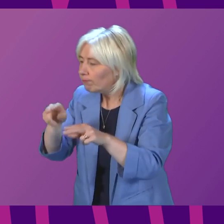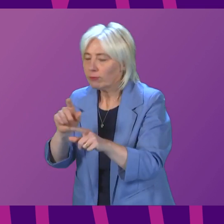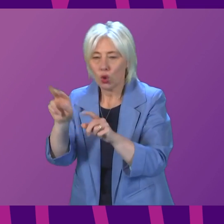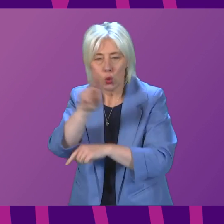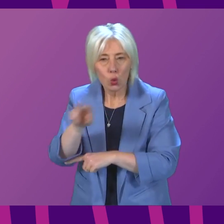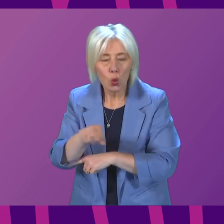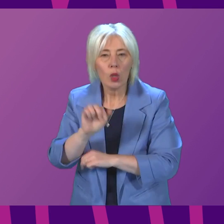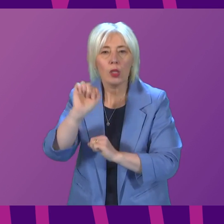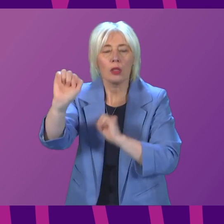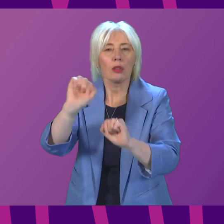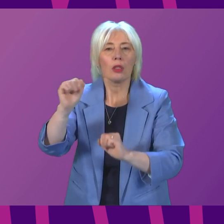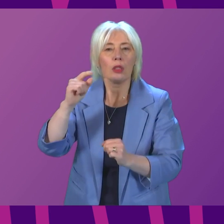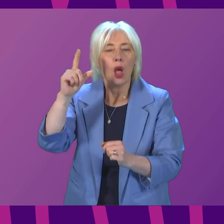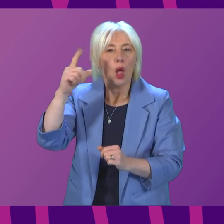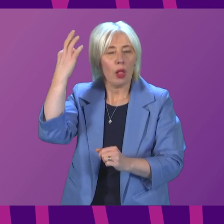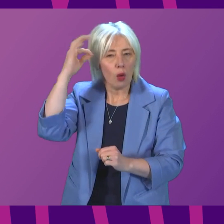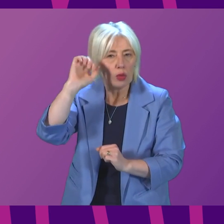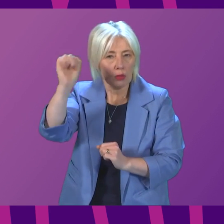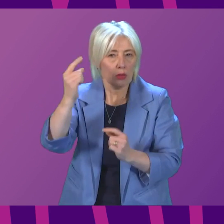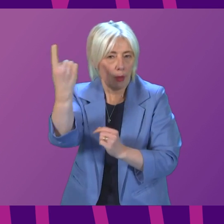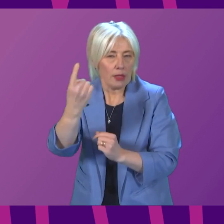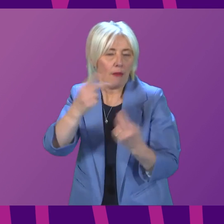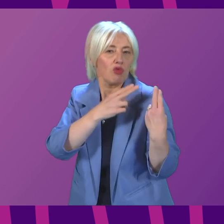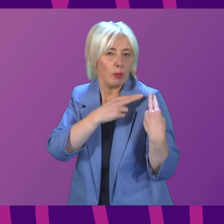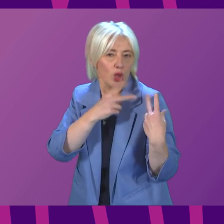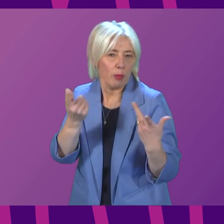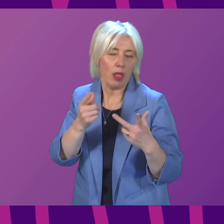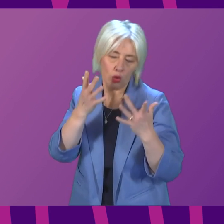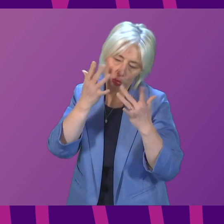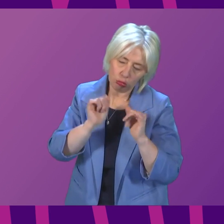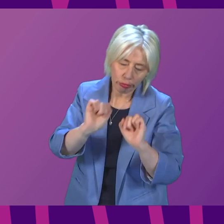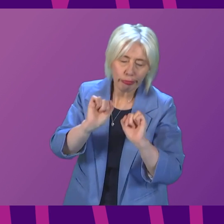Local authorities are responsible for that, and we are often challenged in the chamber